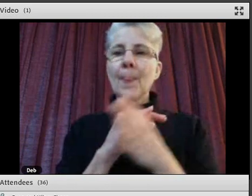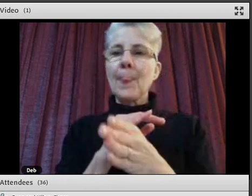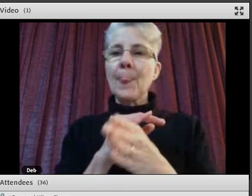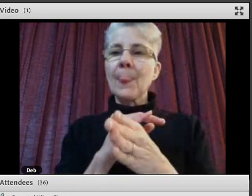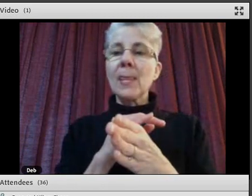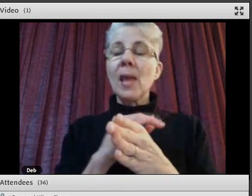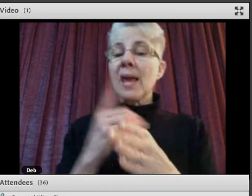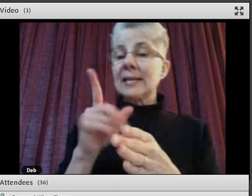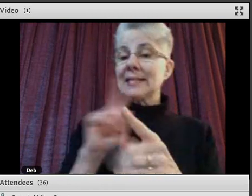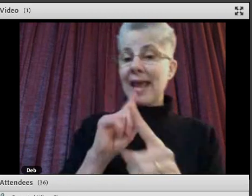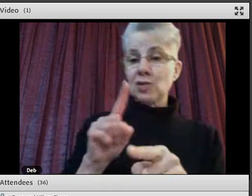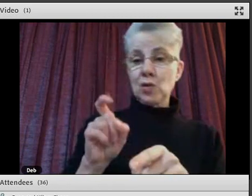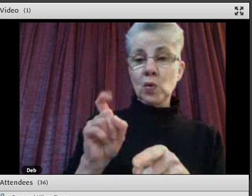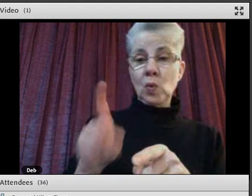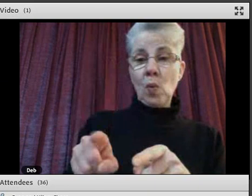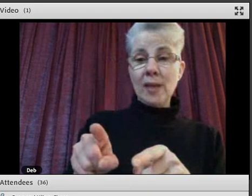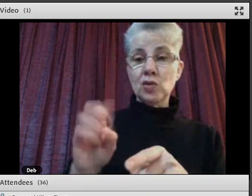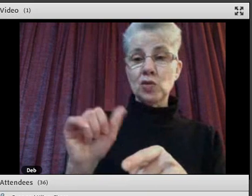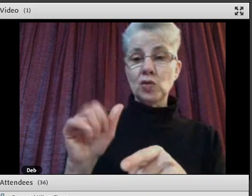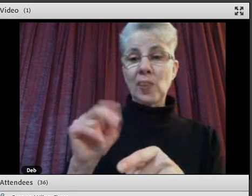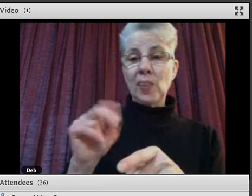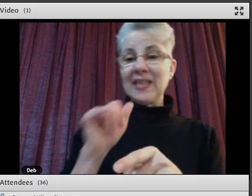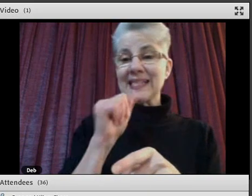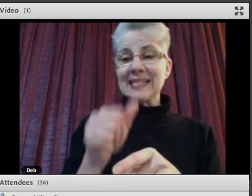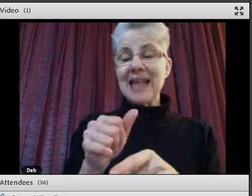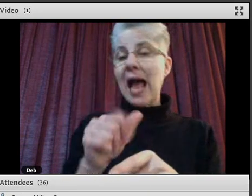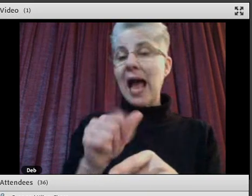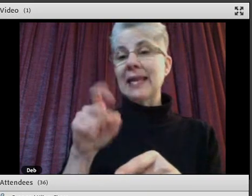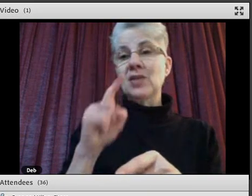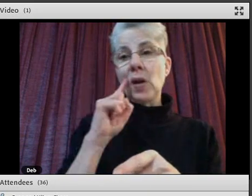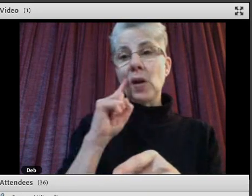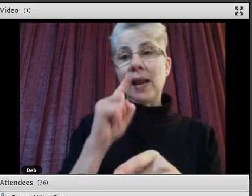And to answer your question, Susan, this is not necessarily for older kids.